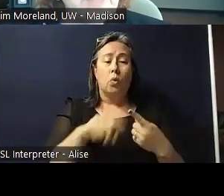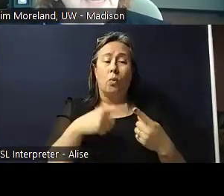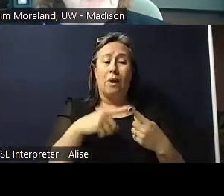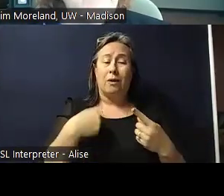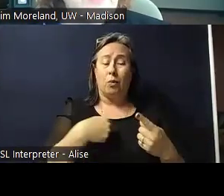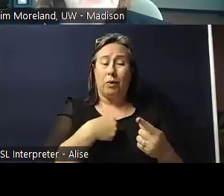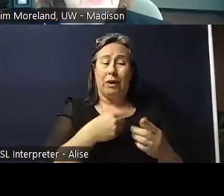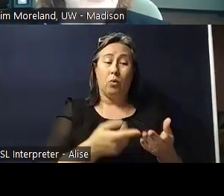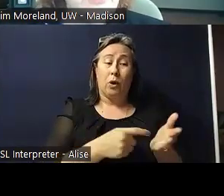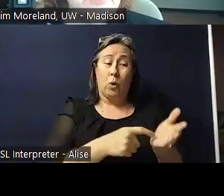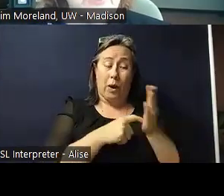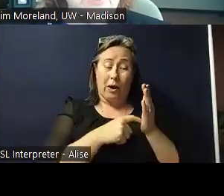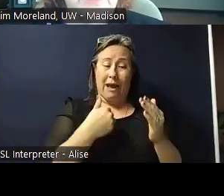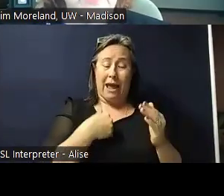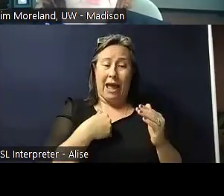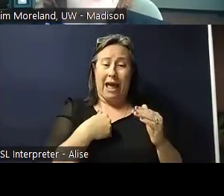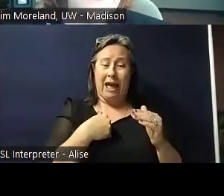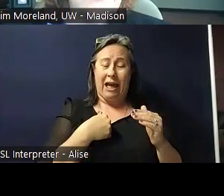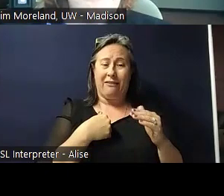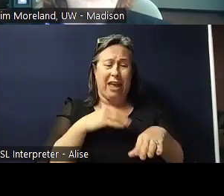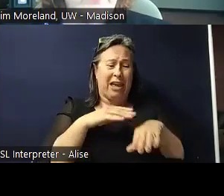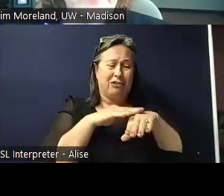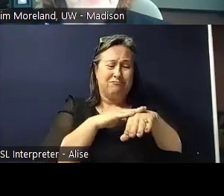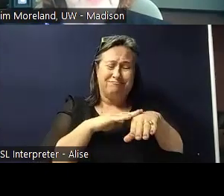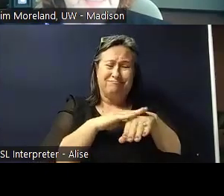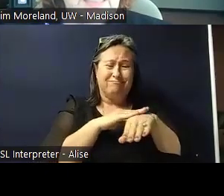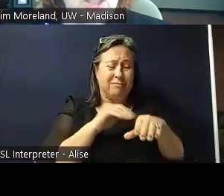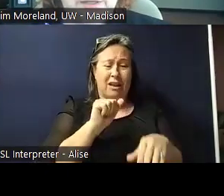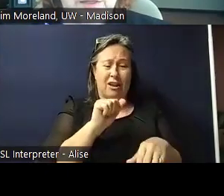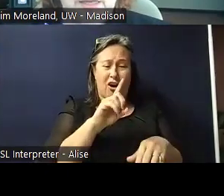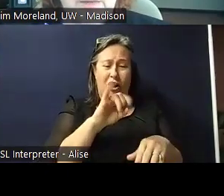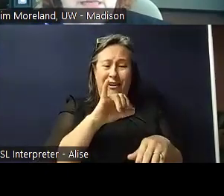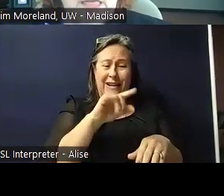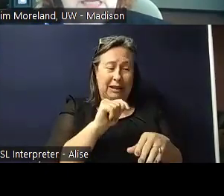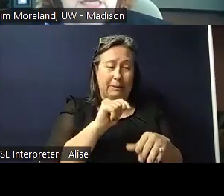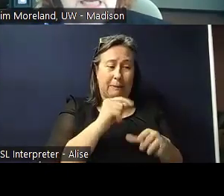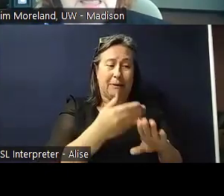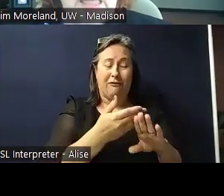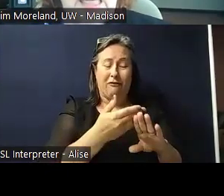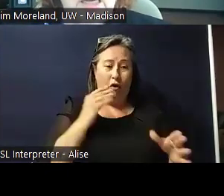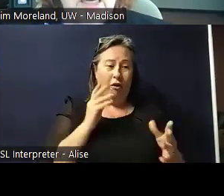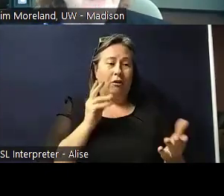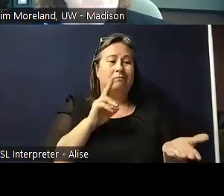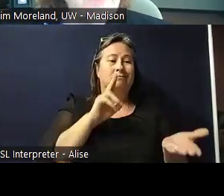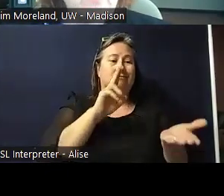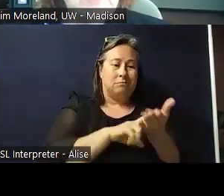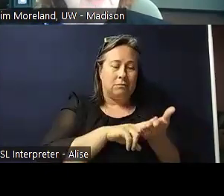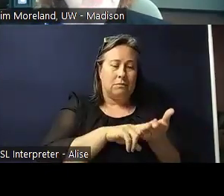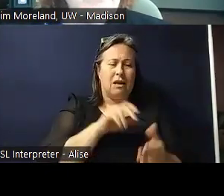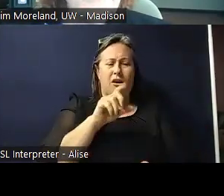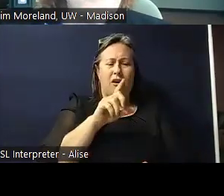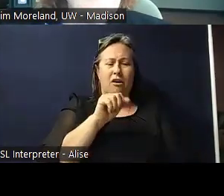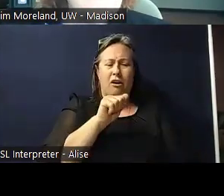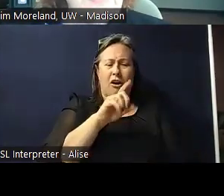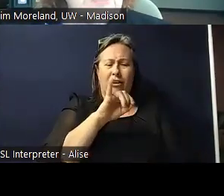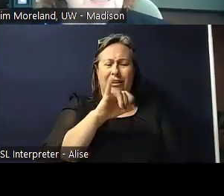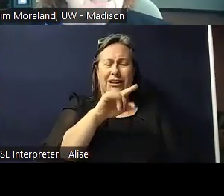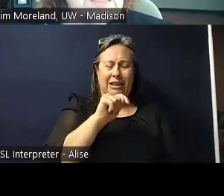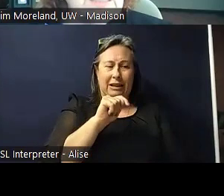to have at least a cursory audit before we engaged with them, the audit came back with nothing but findings.